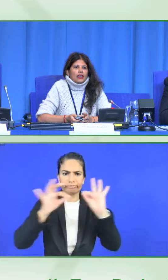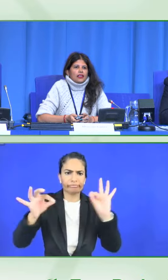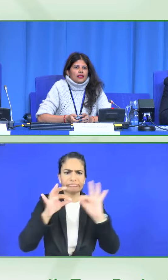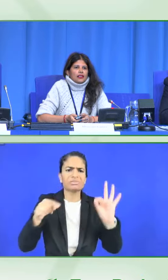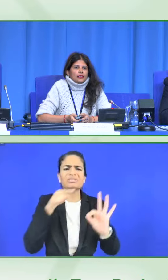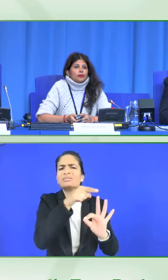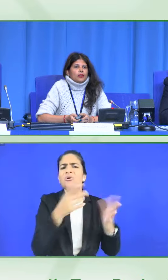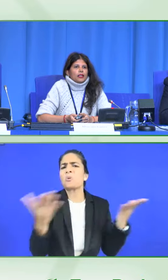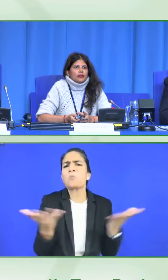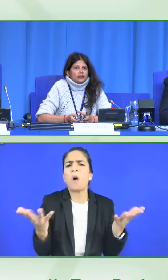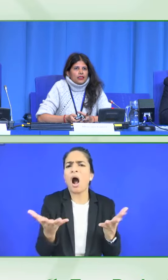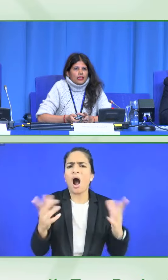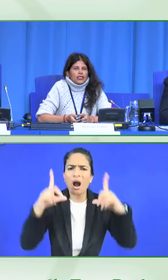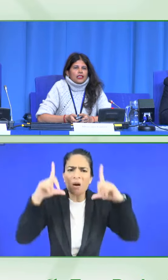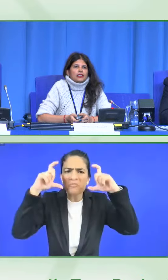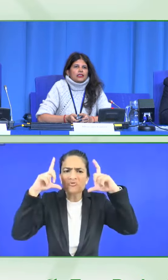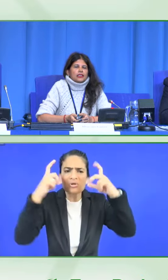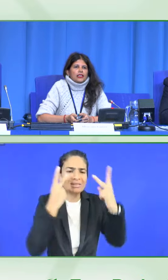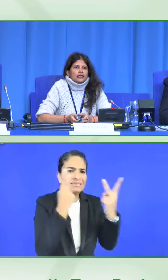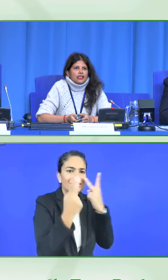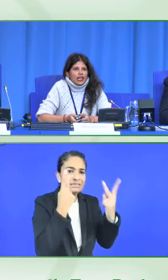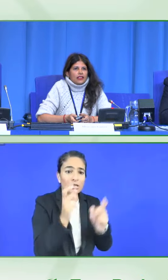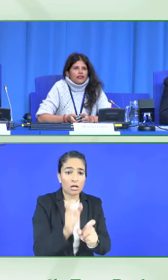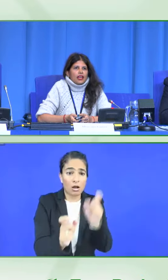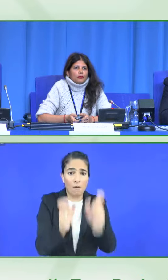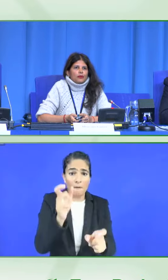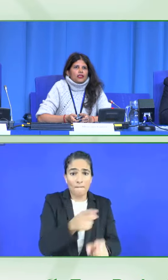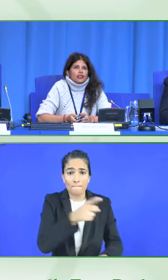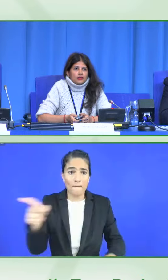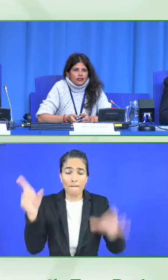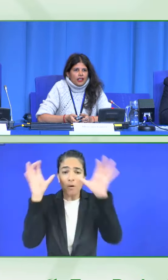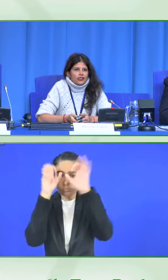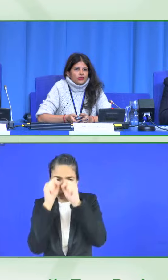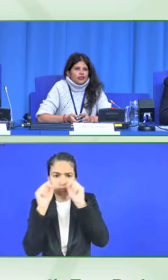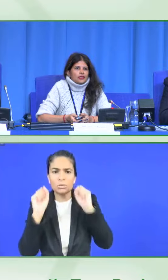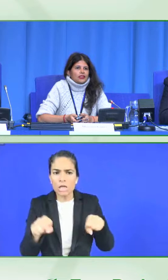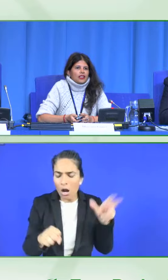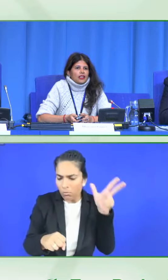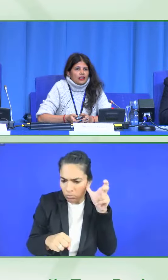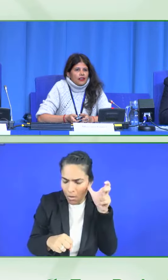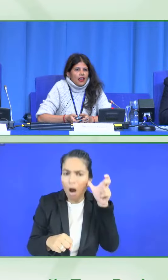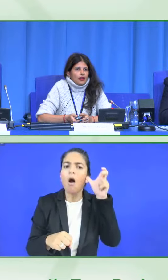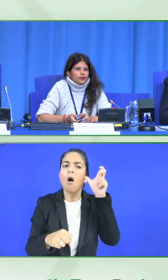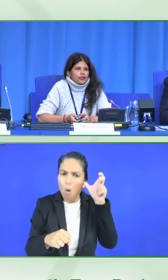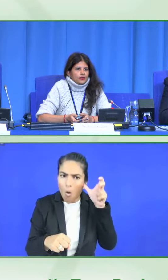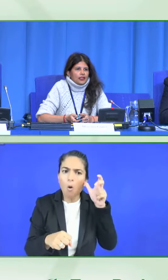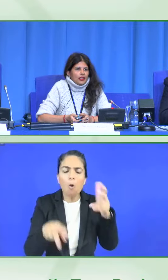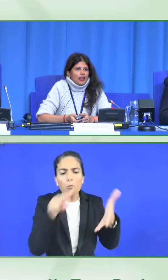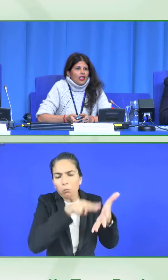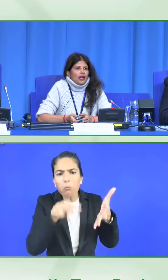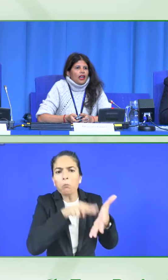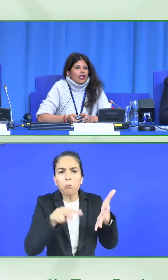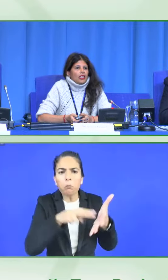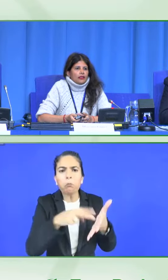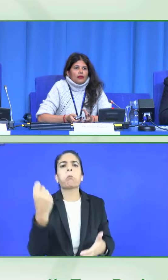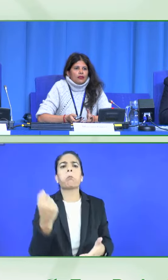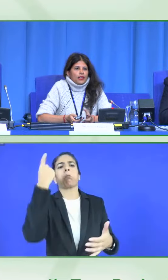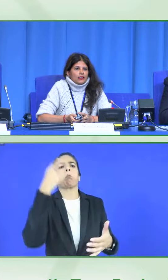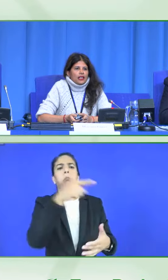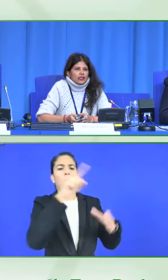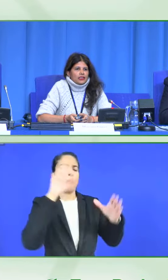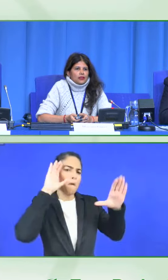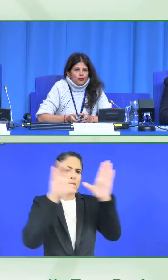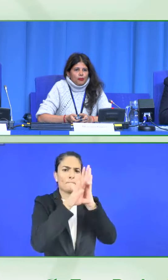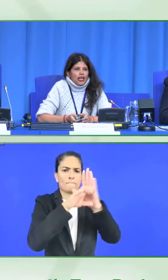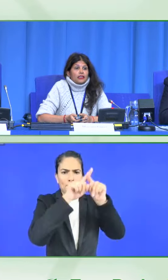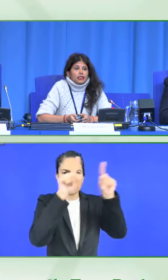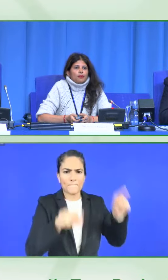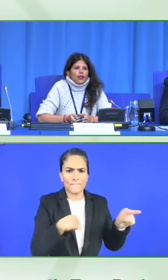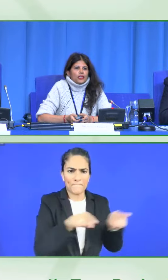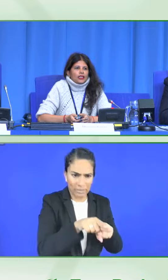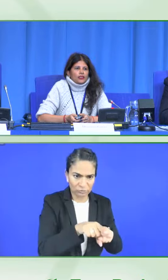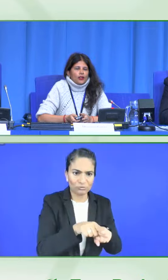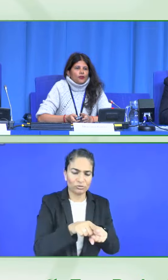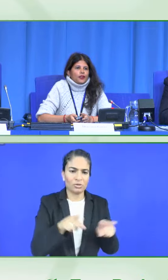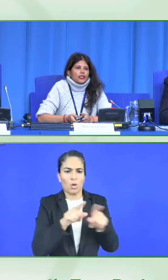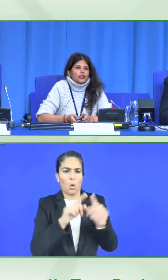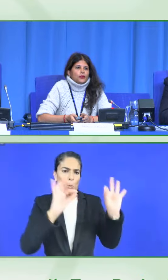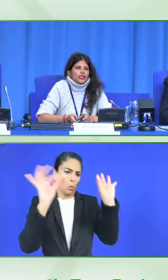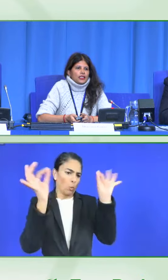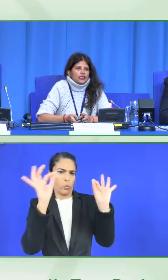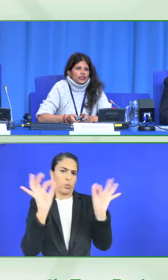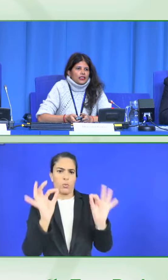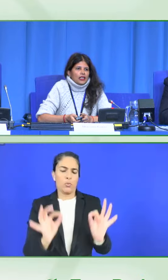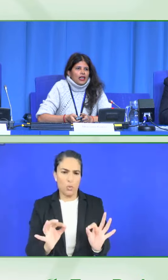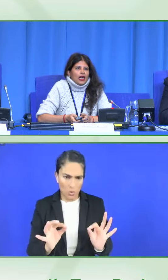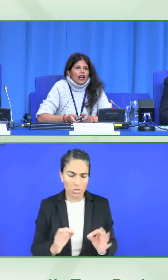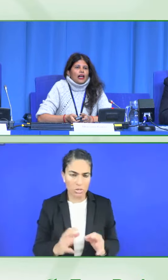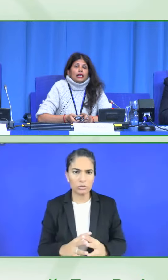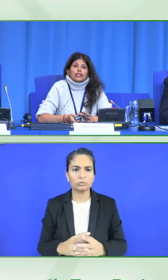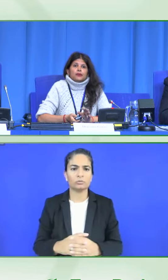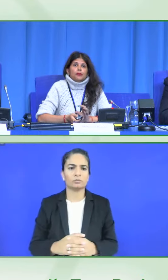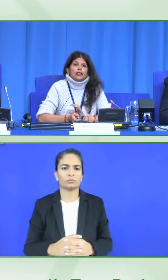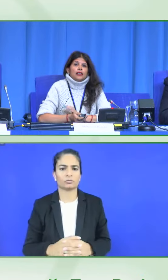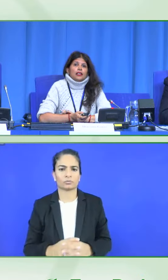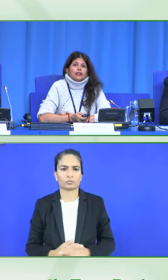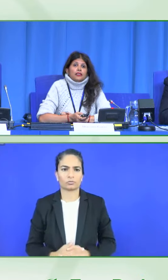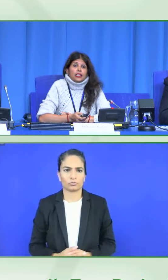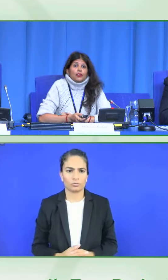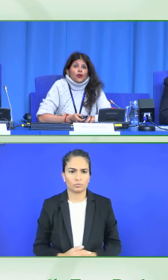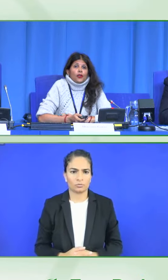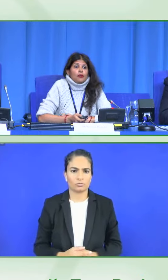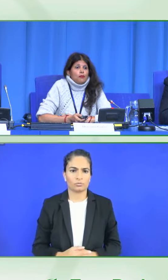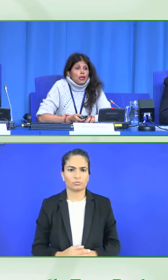or a report, or any other place you would like to have the picture.